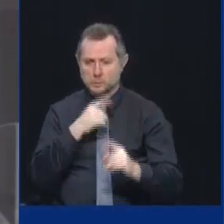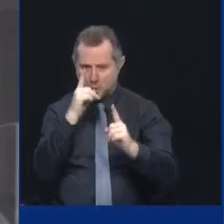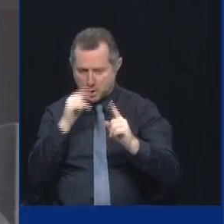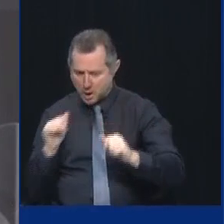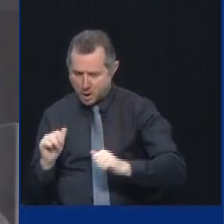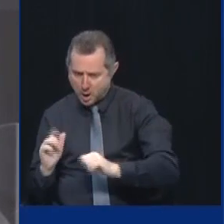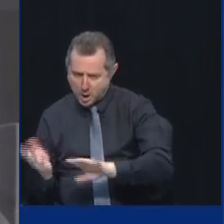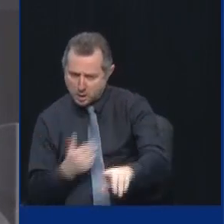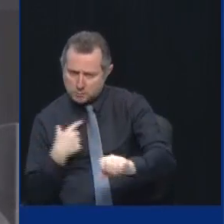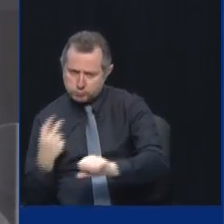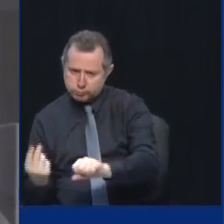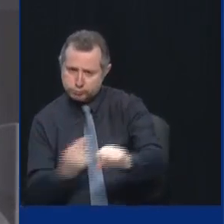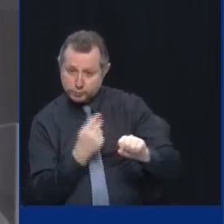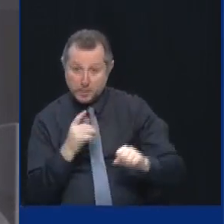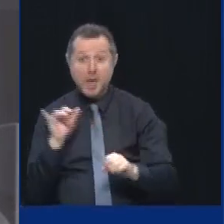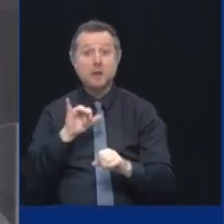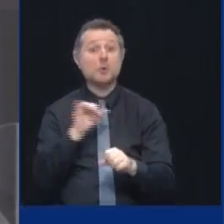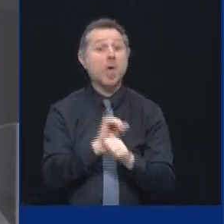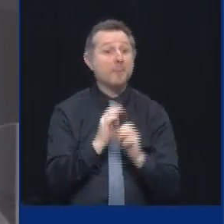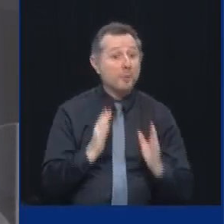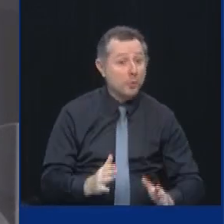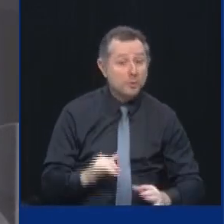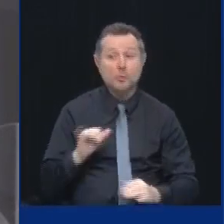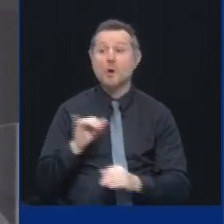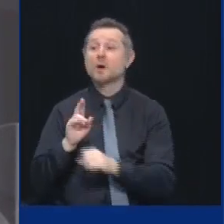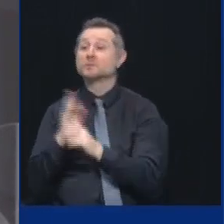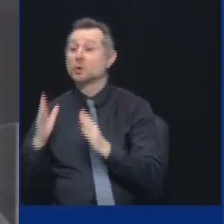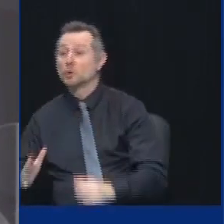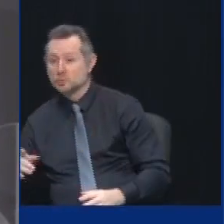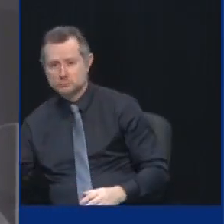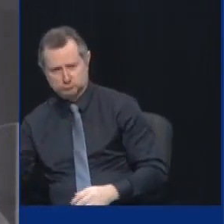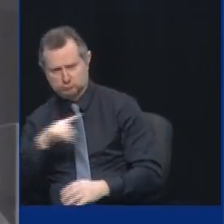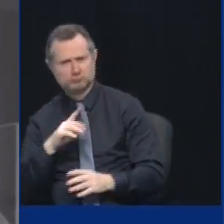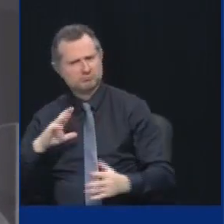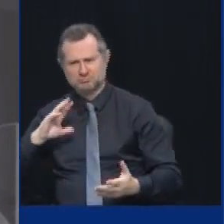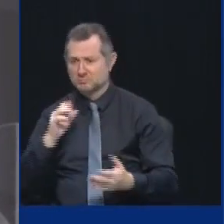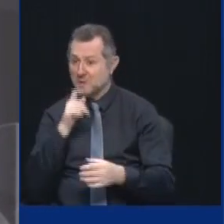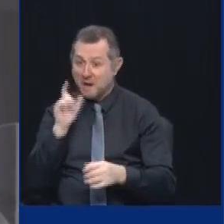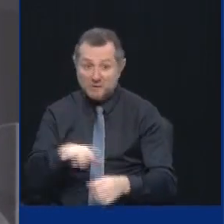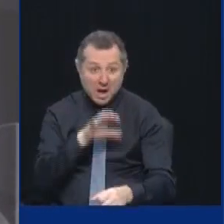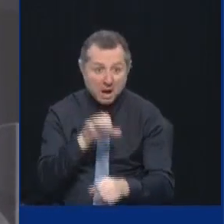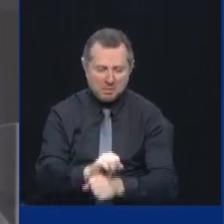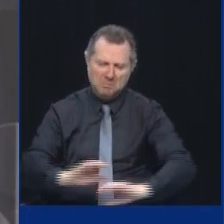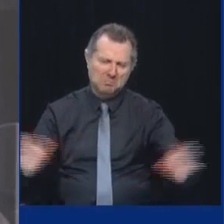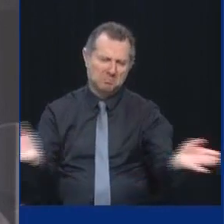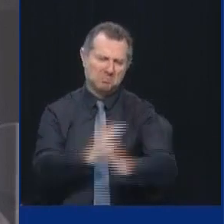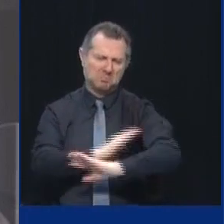AND BUILD BACK BETTER. WE FOCUSED ON HIGH TRAFFIC SITES WHERE WE CAN VACCINATE MANY